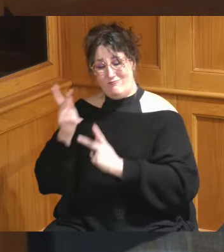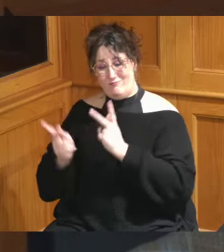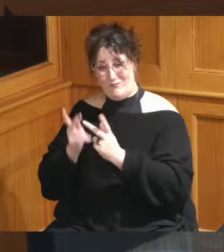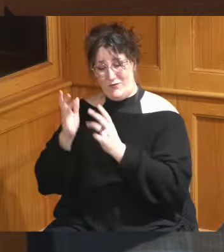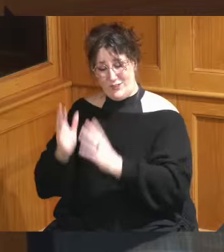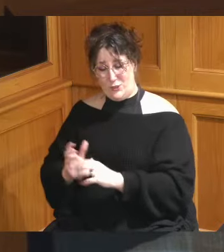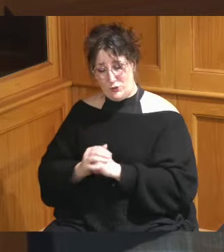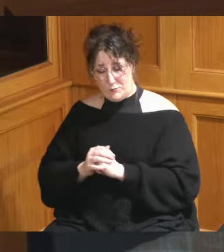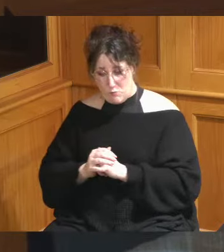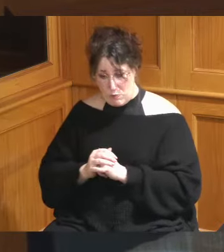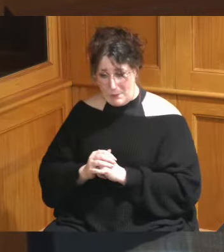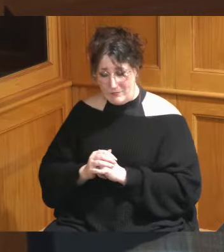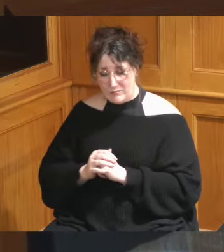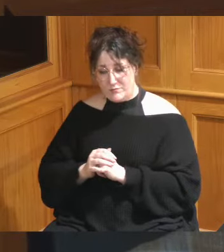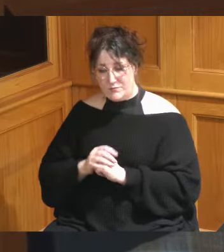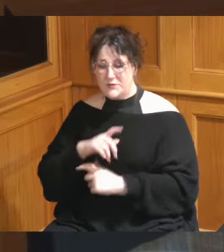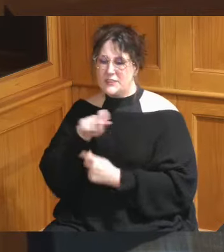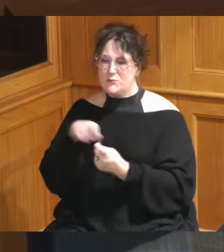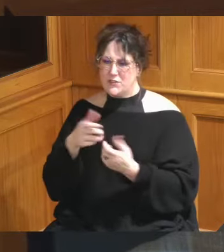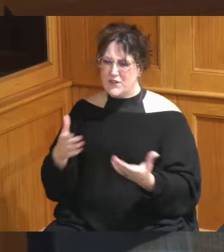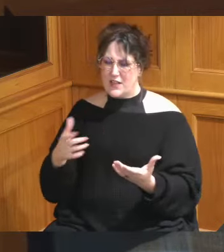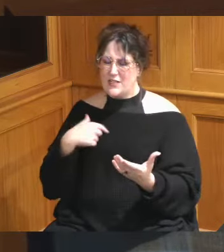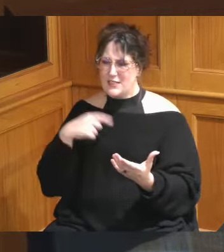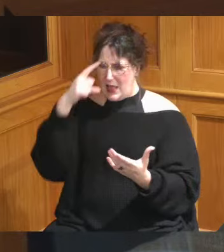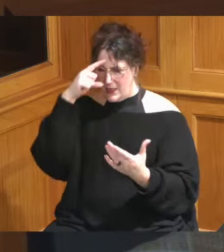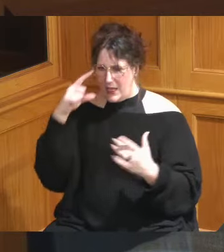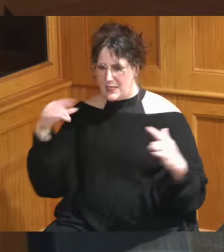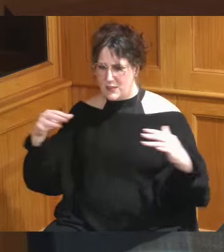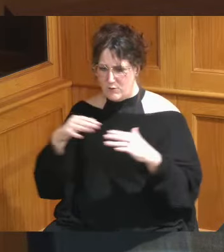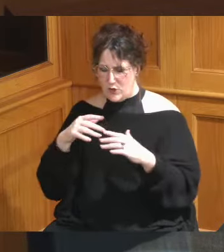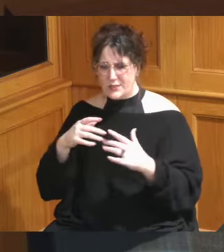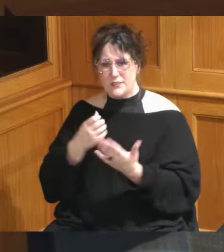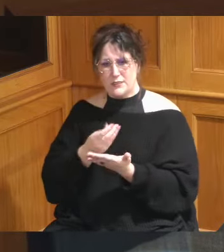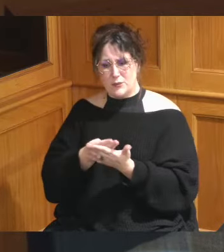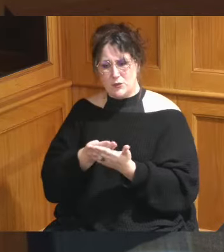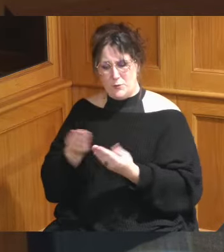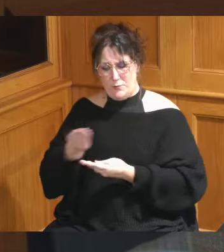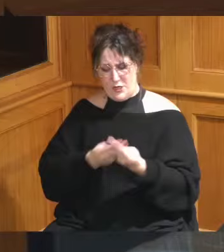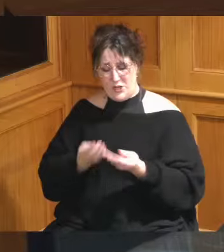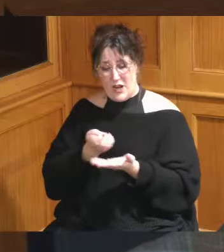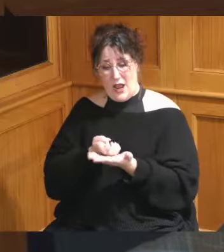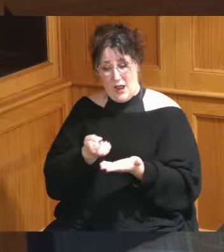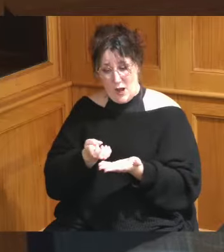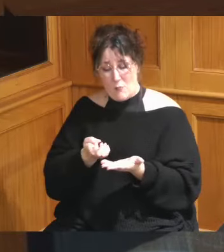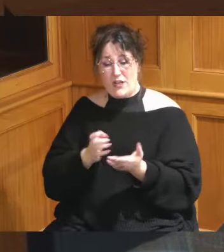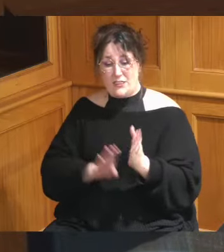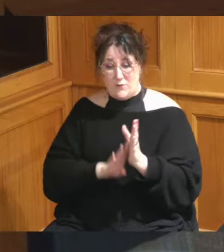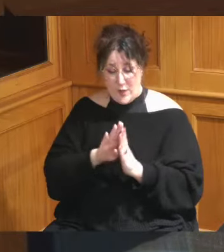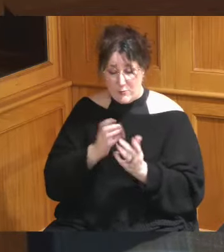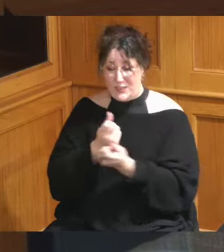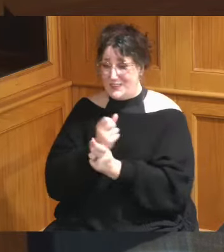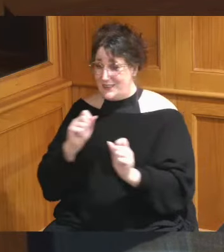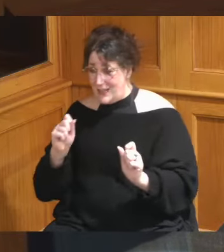there are certain things. I think this budget is diversified, economic development, safety, small